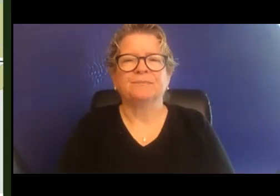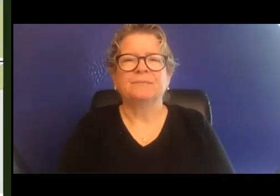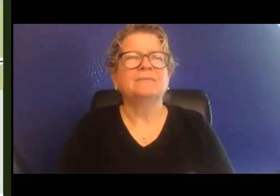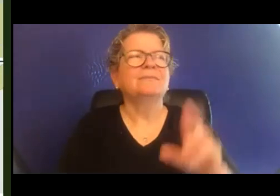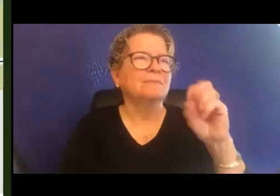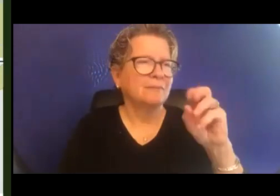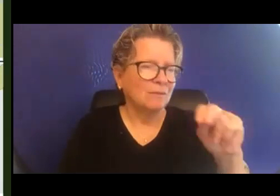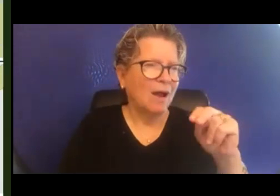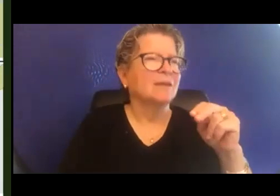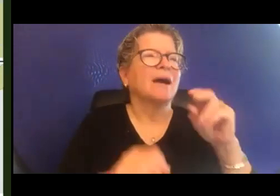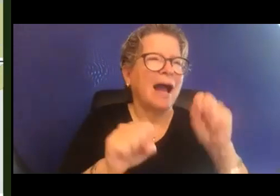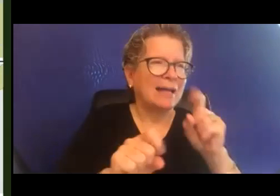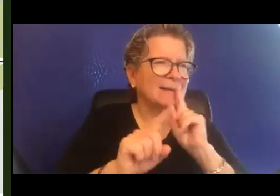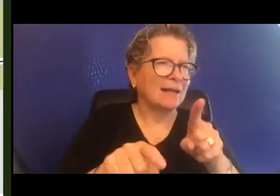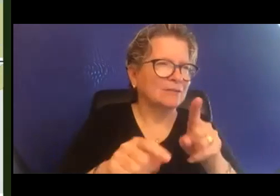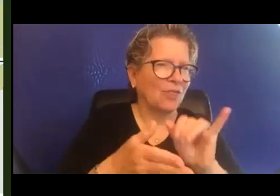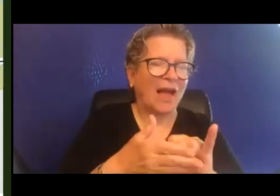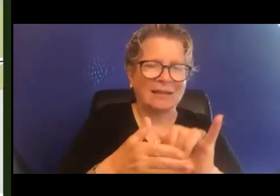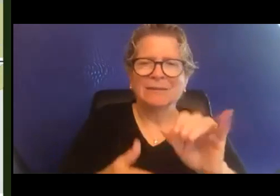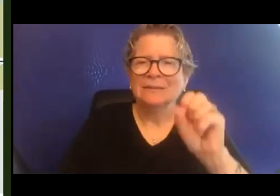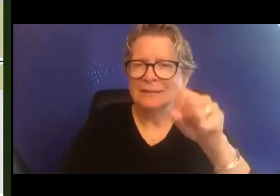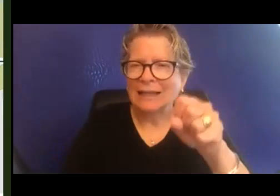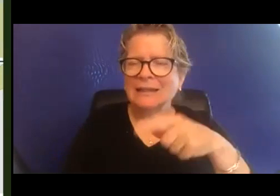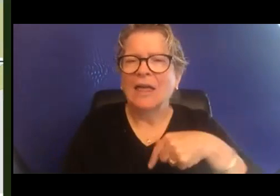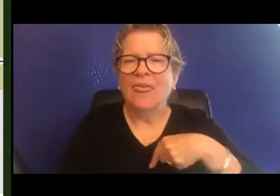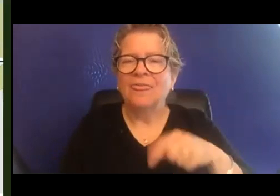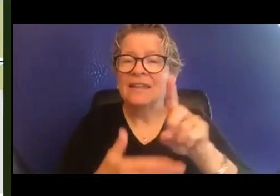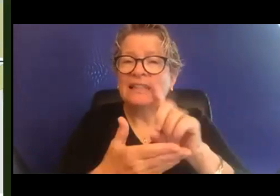So the final decision, the design team and King County will